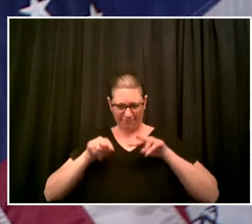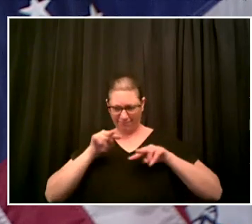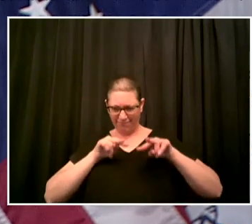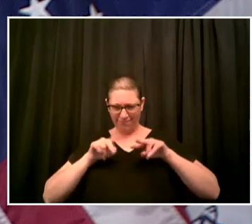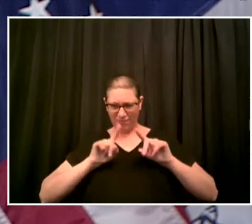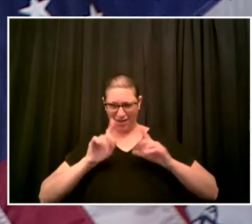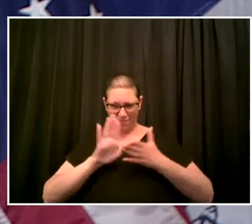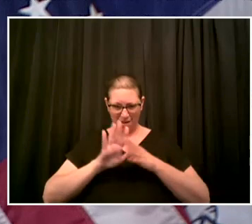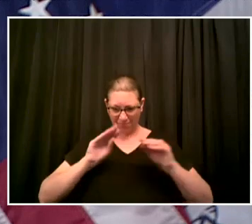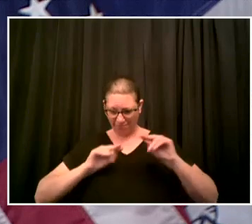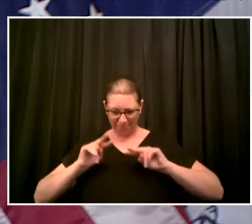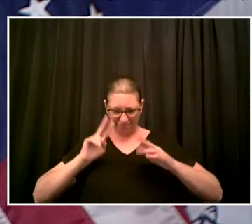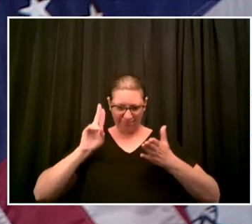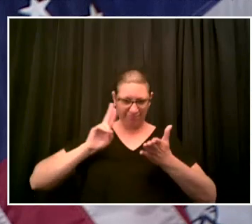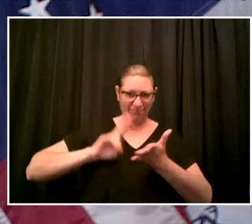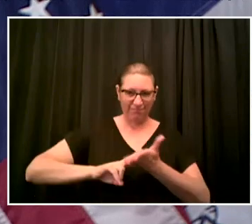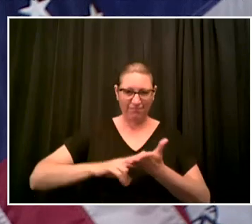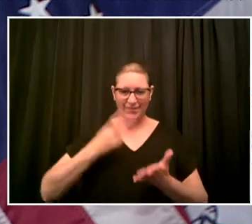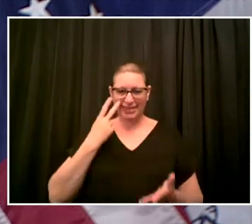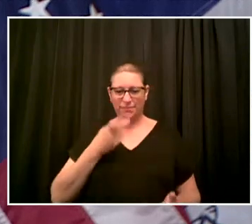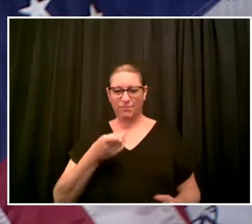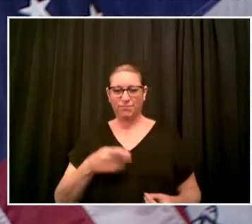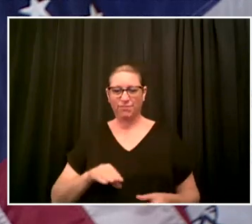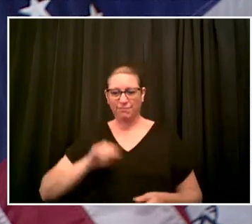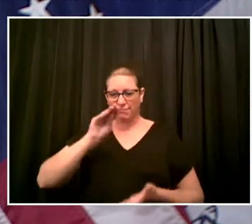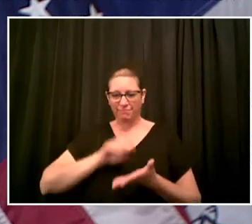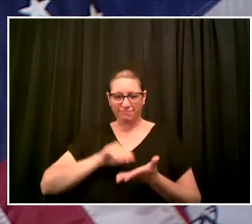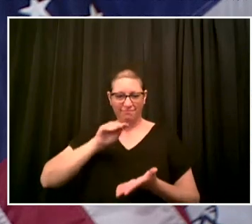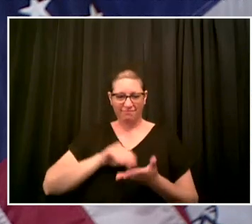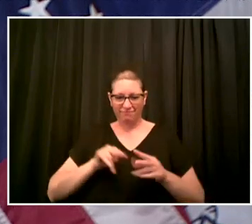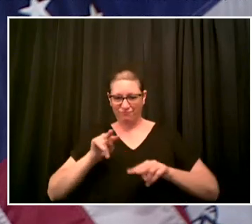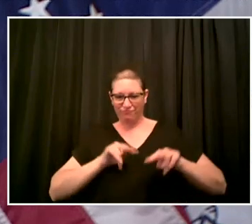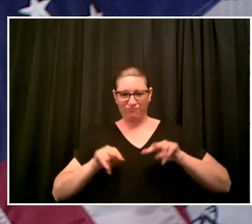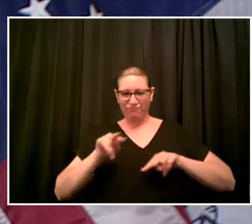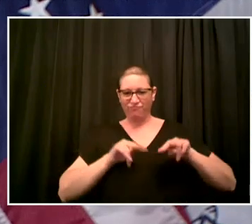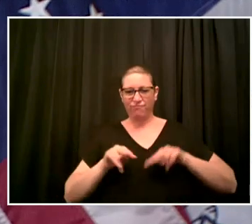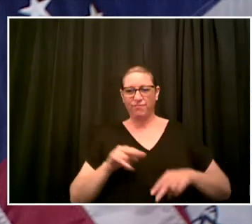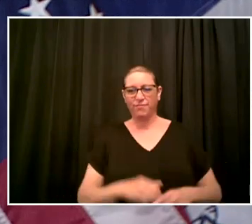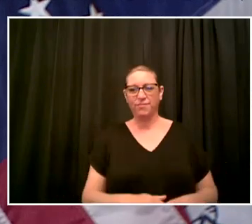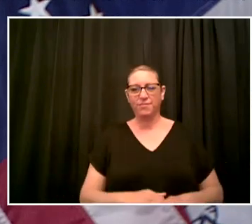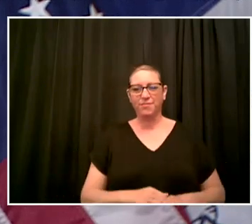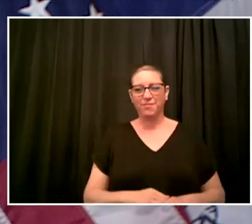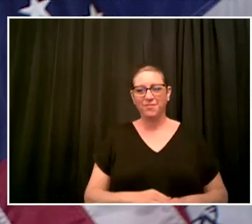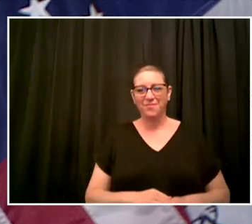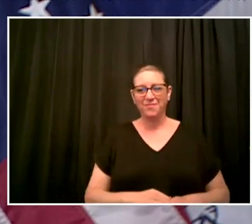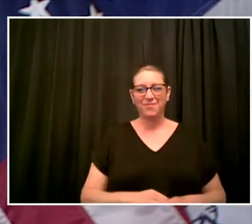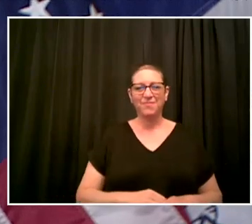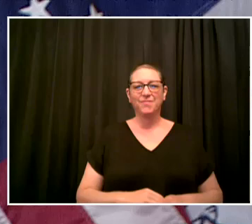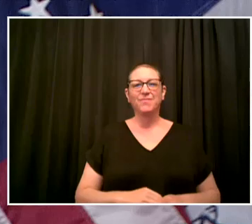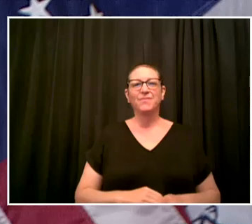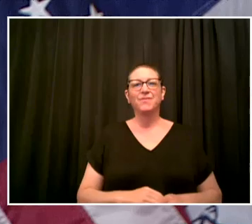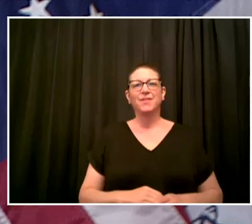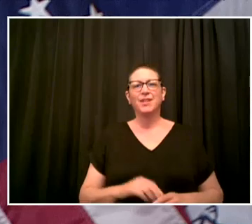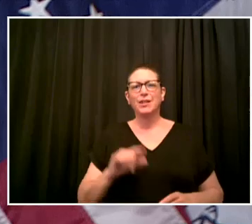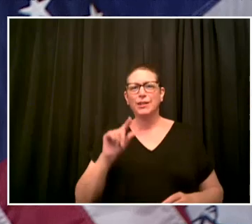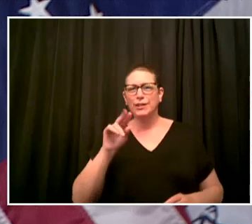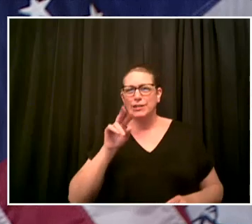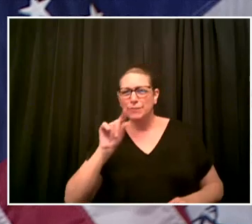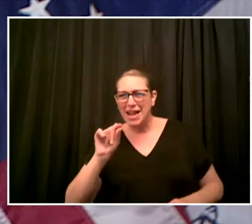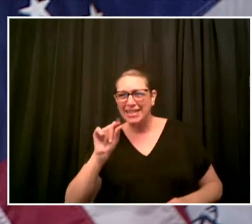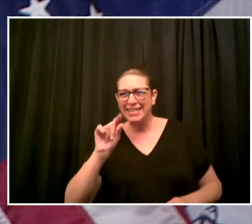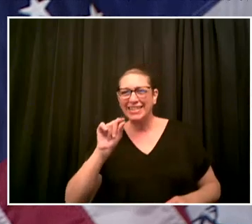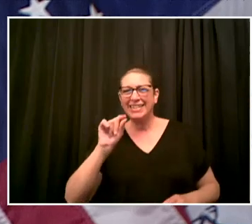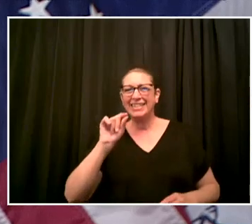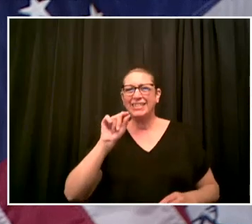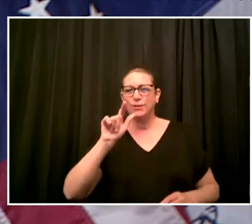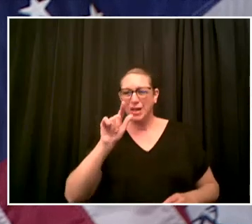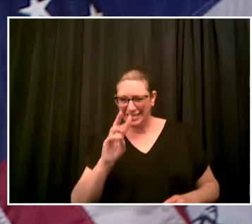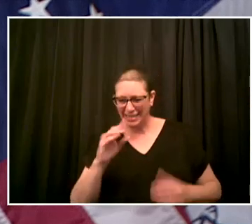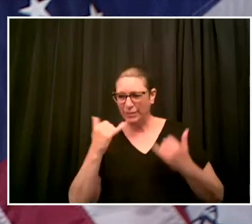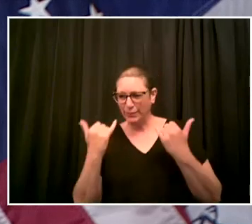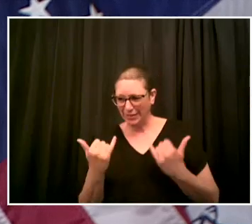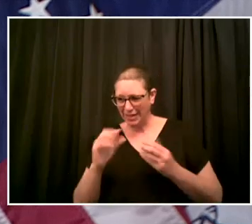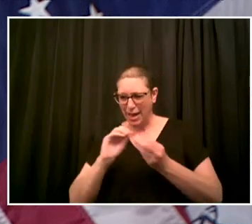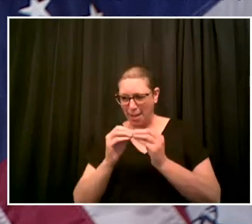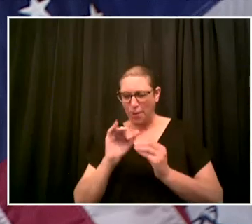MEMBER'S 1898.